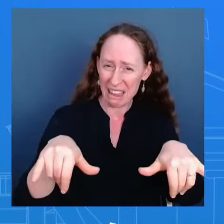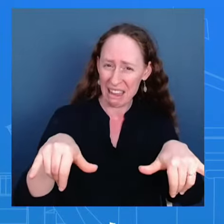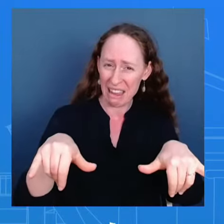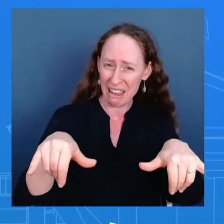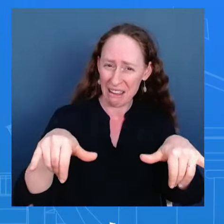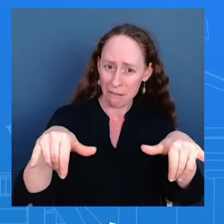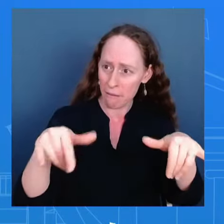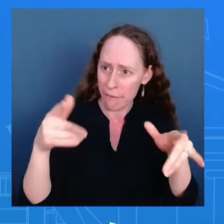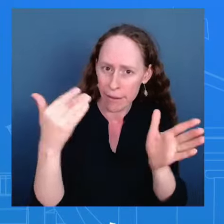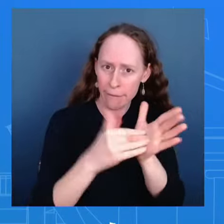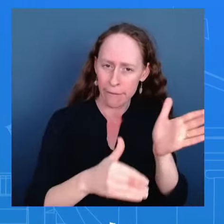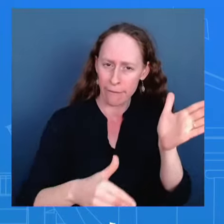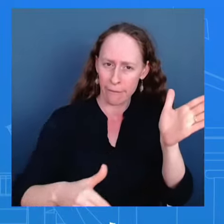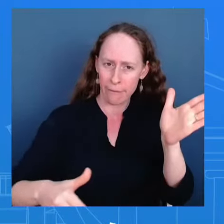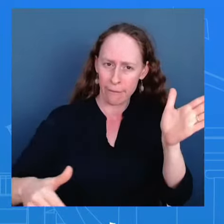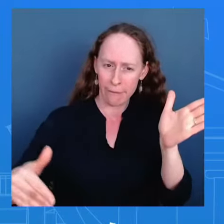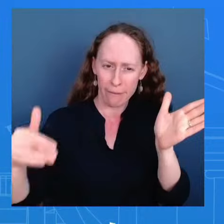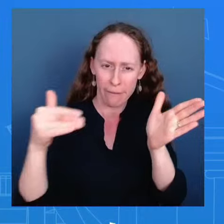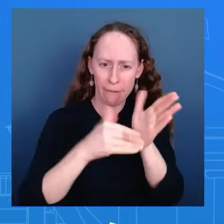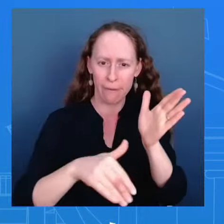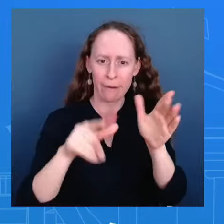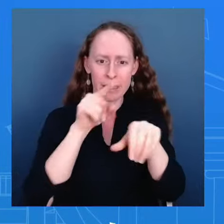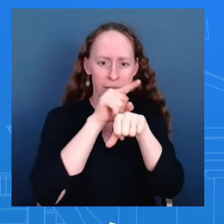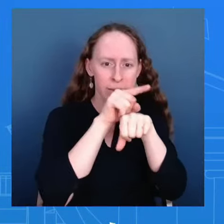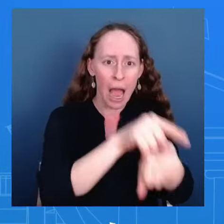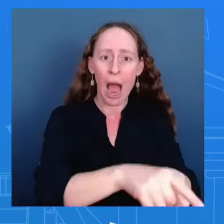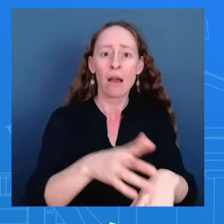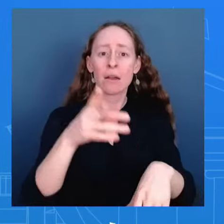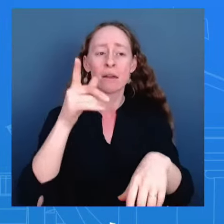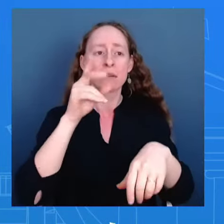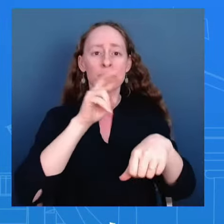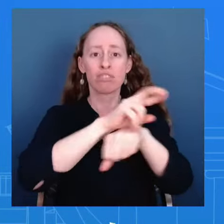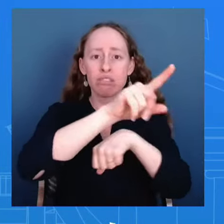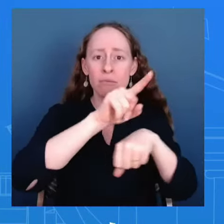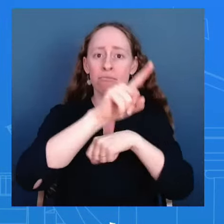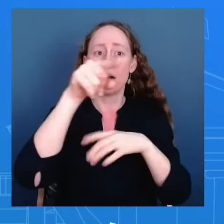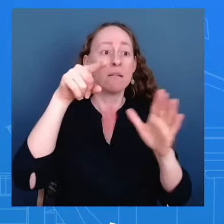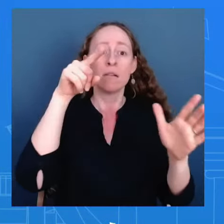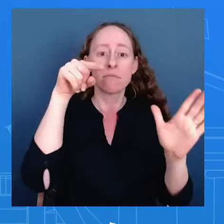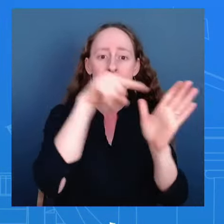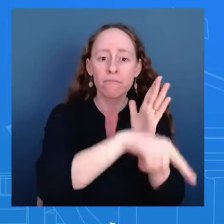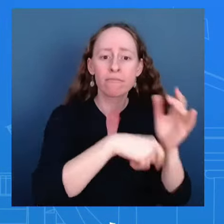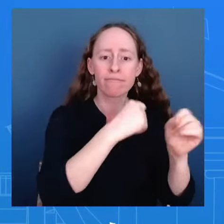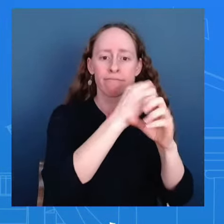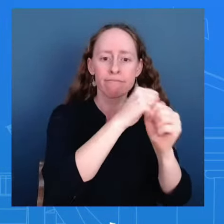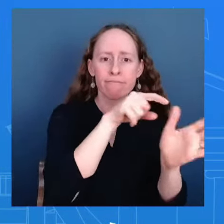including children. Just for an average American who's watching their taxpayer dollars go to this,